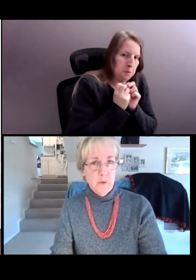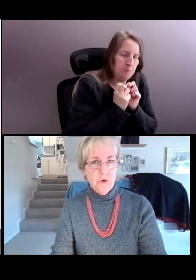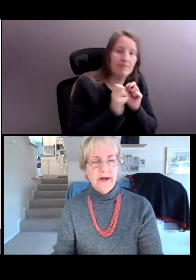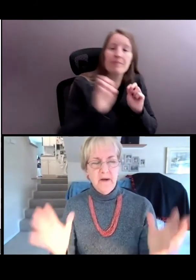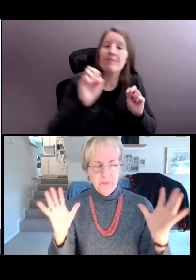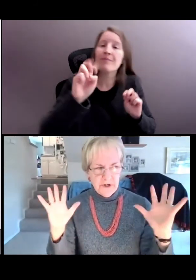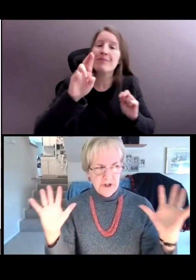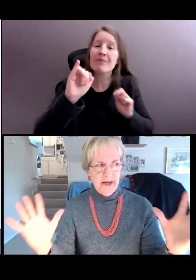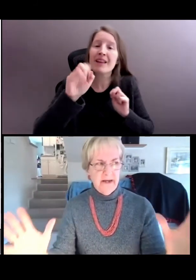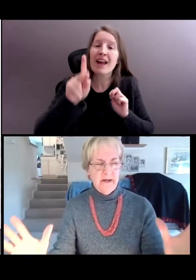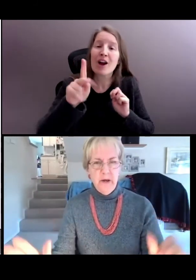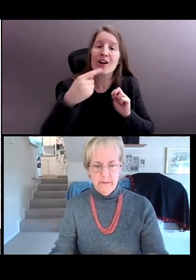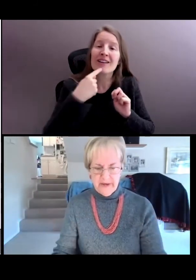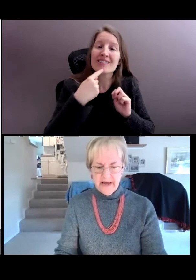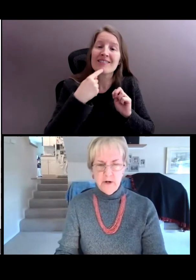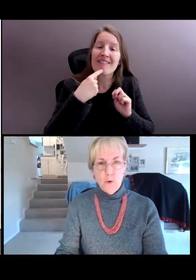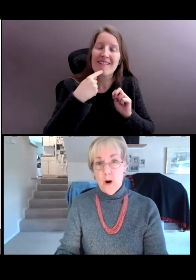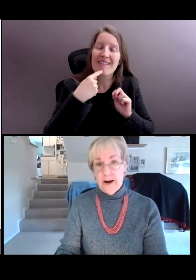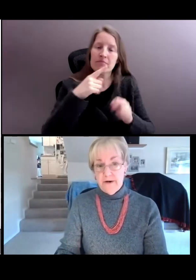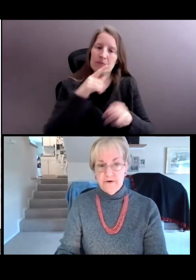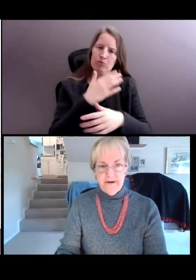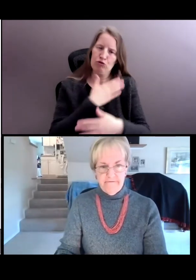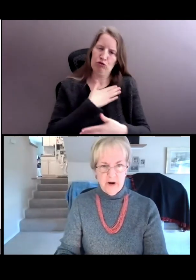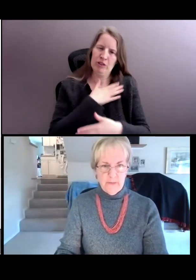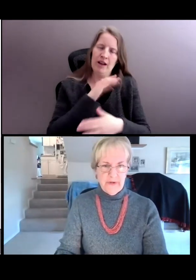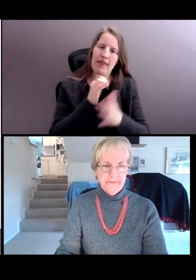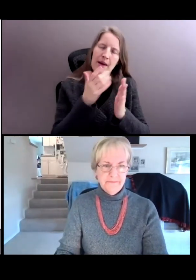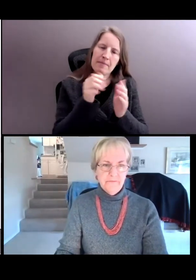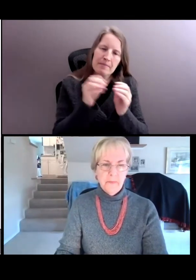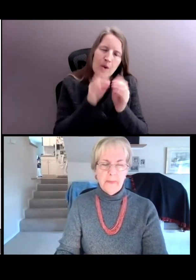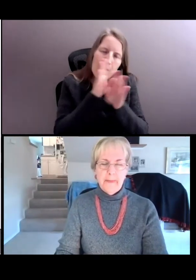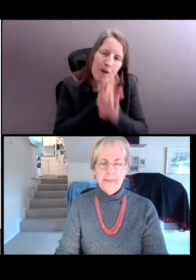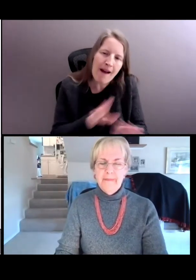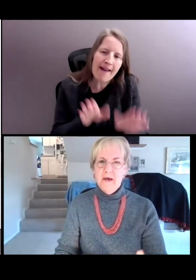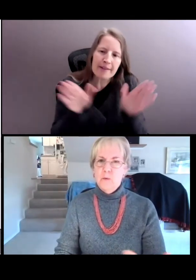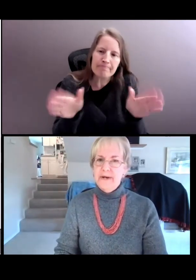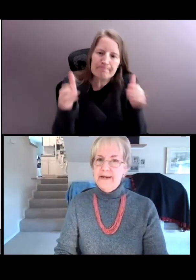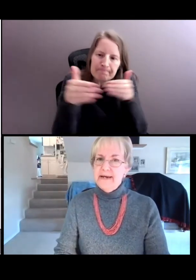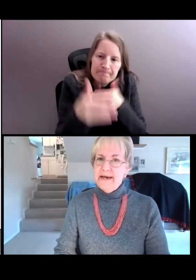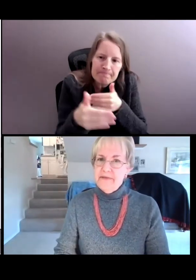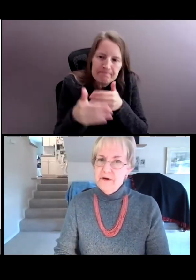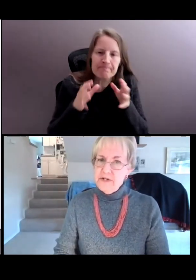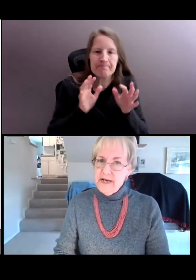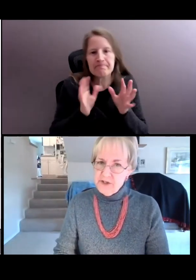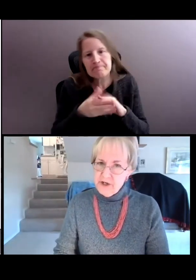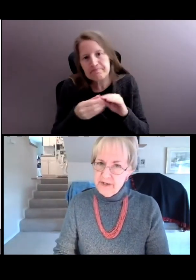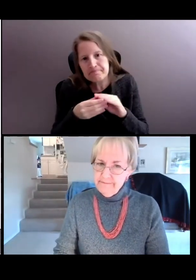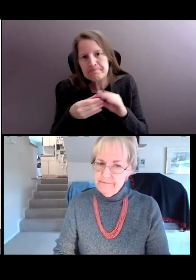in work he appreciated being in a quieter environment You need to get their attention